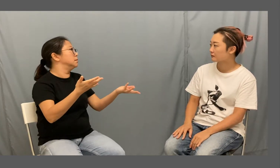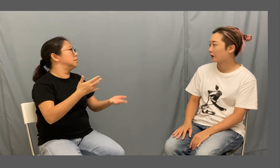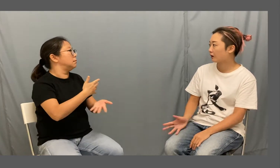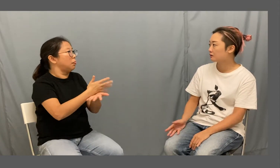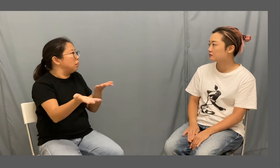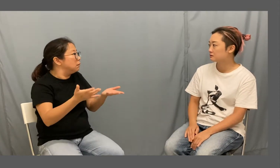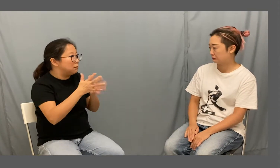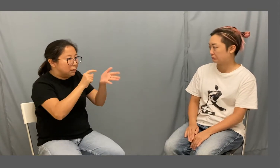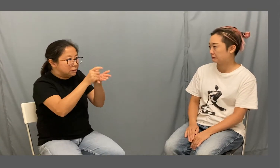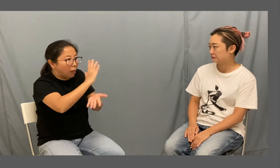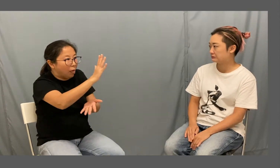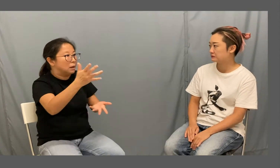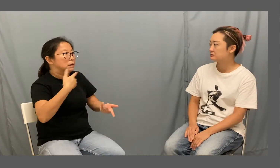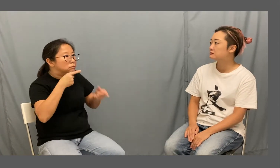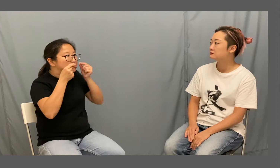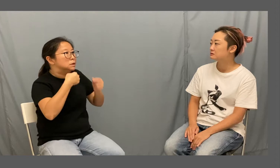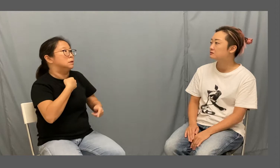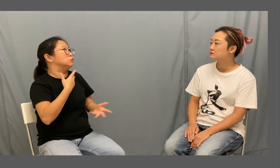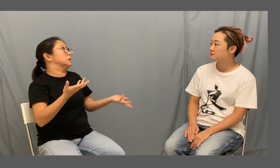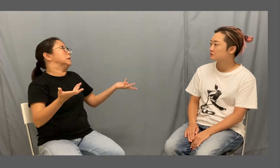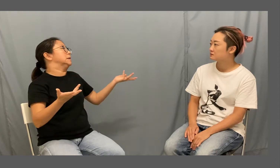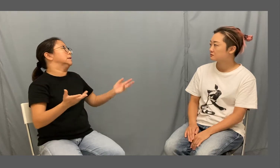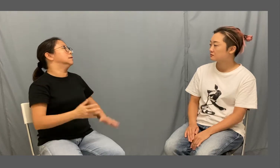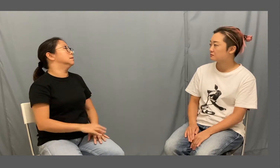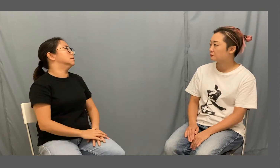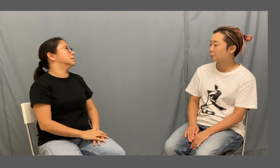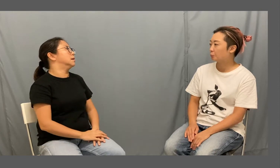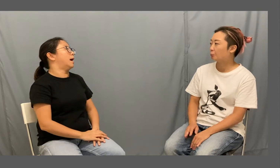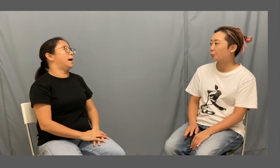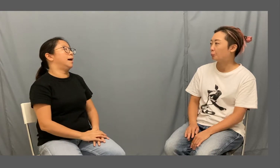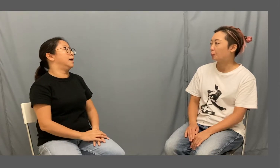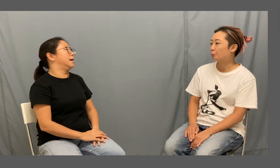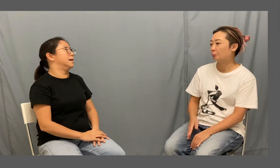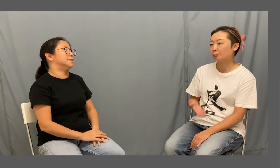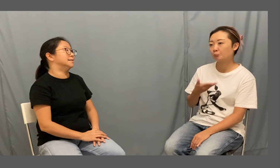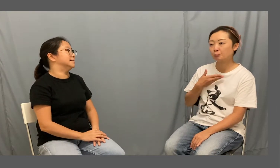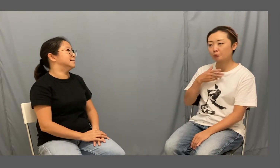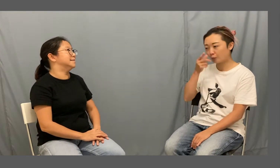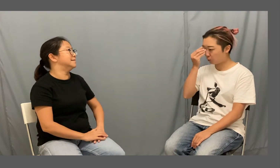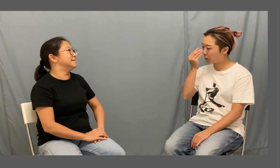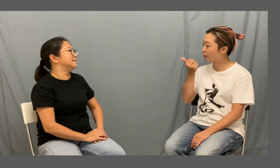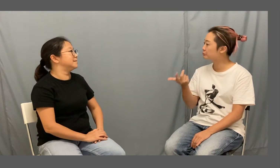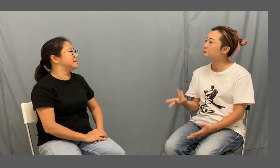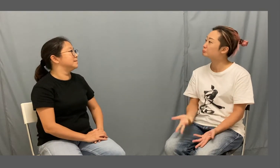We all have to know all different expressions Cat: Just keep learning